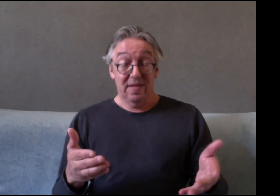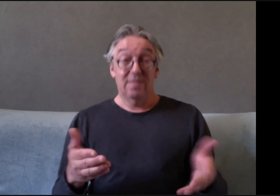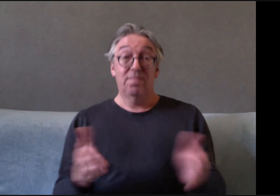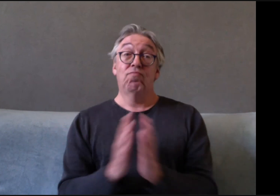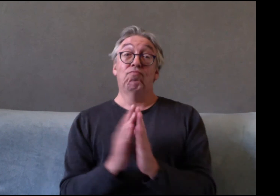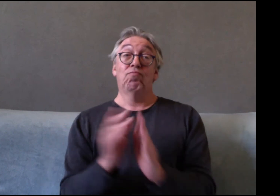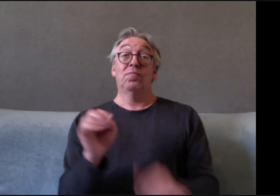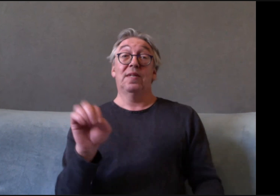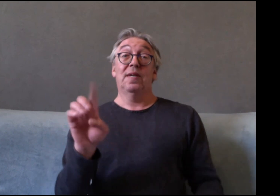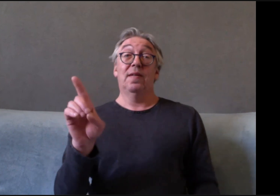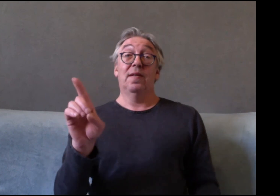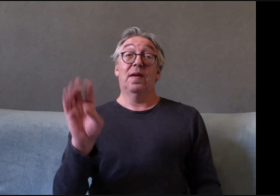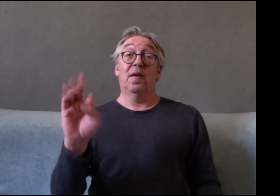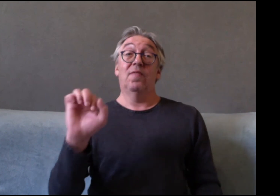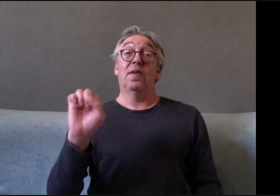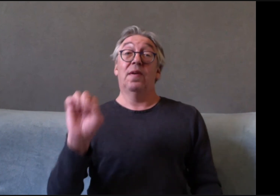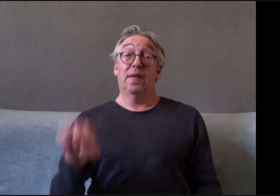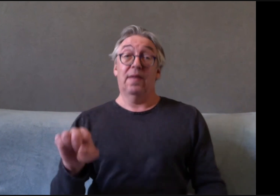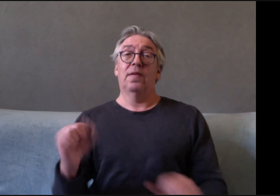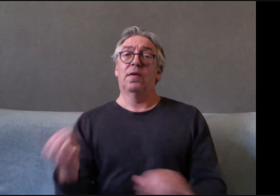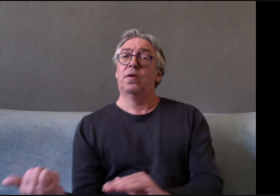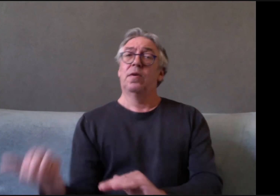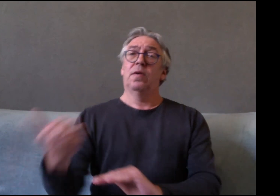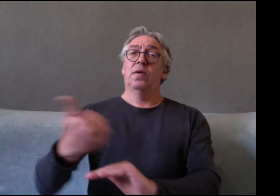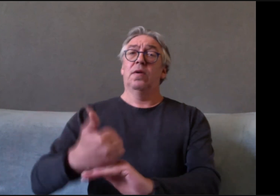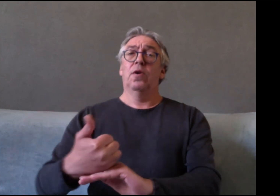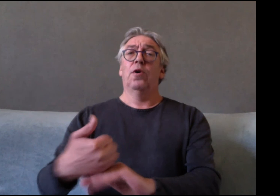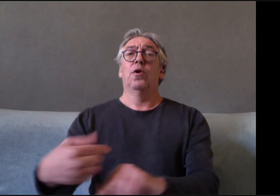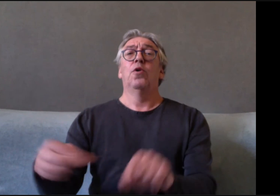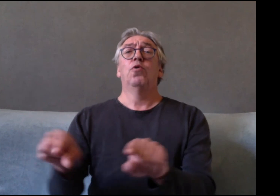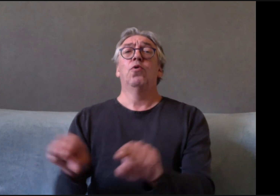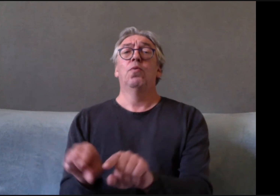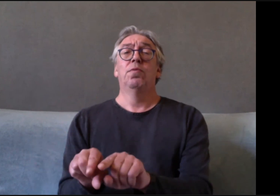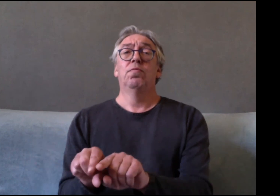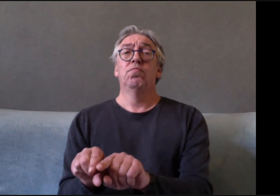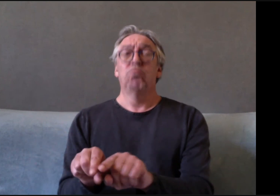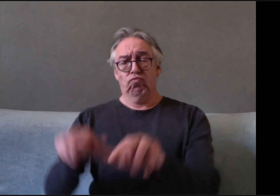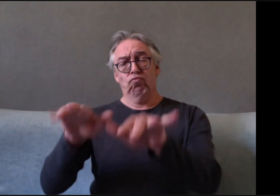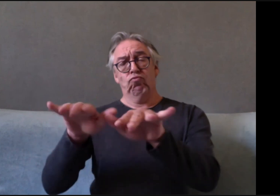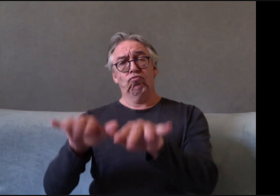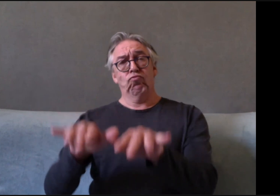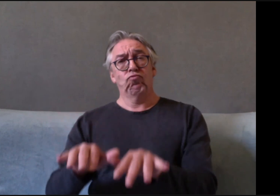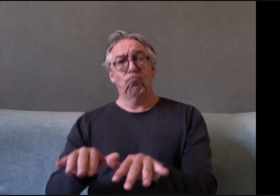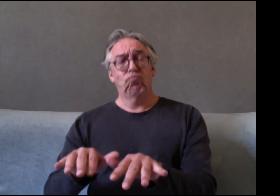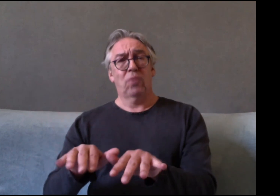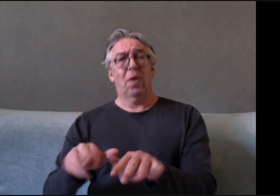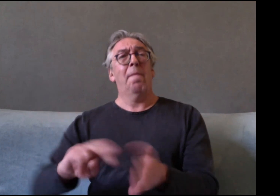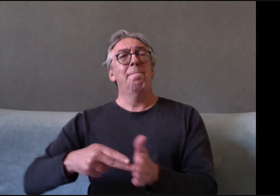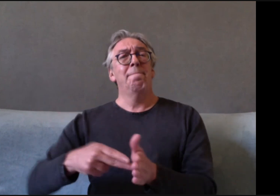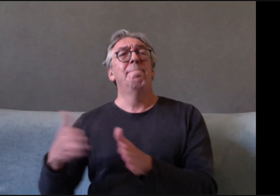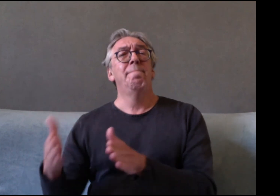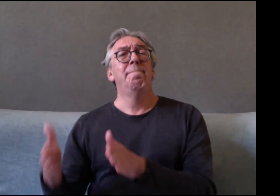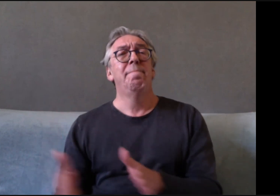to draft operational plan by having into consideration both the problems